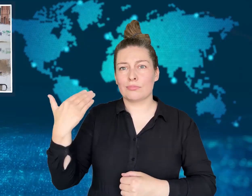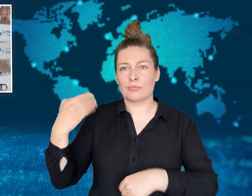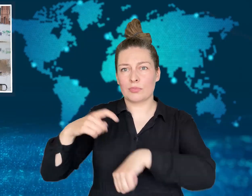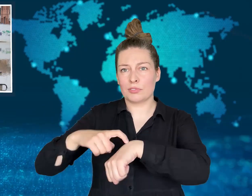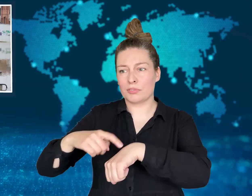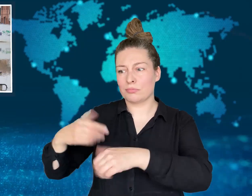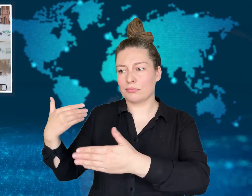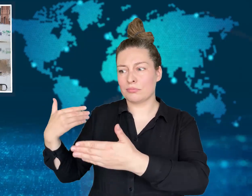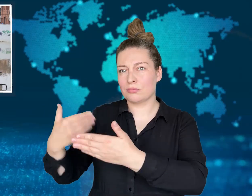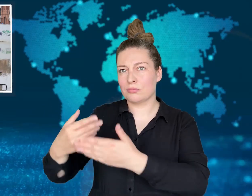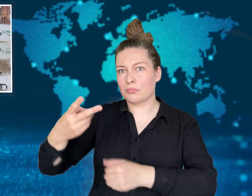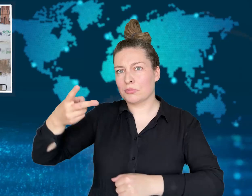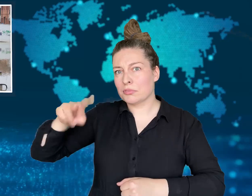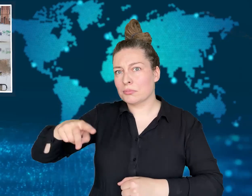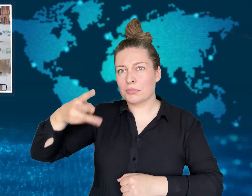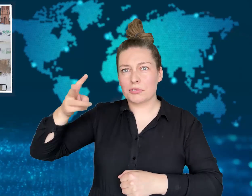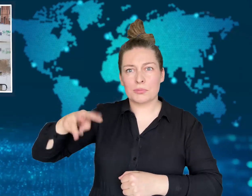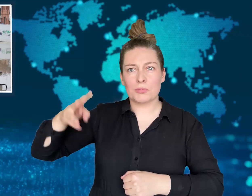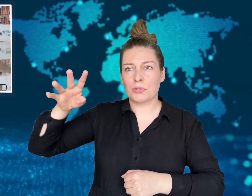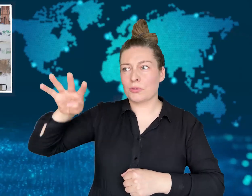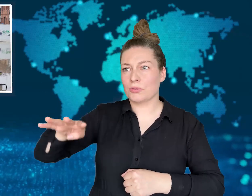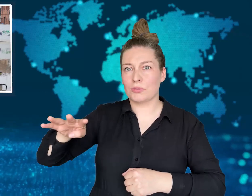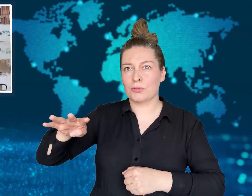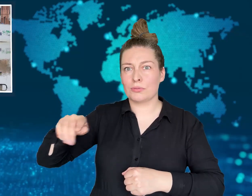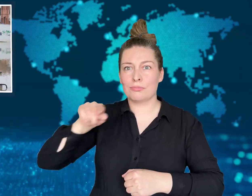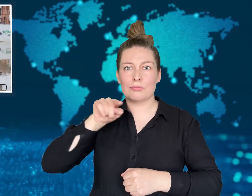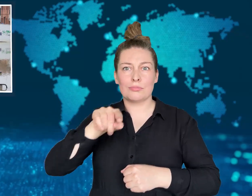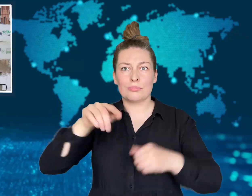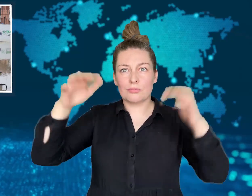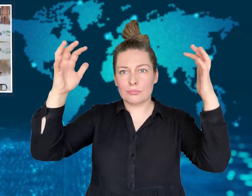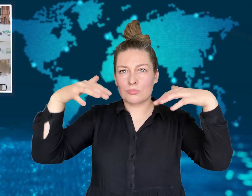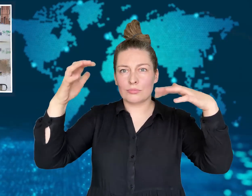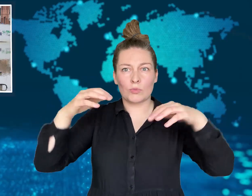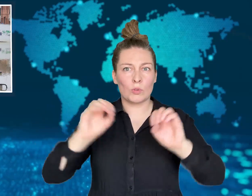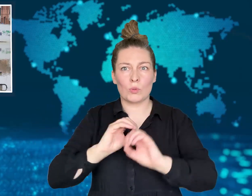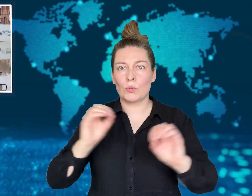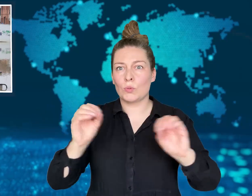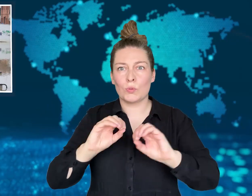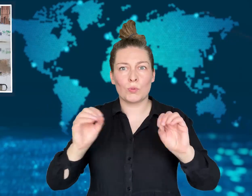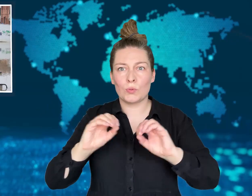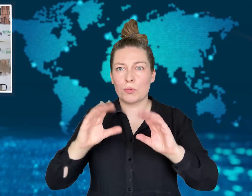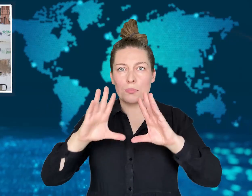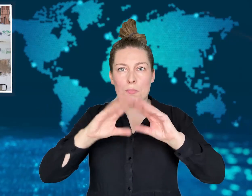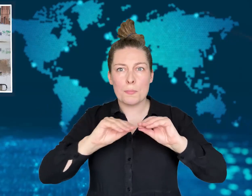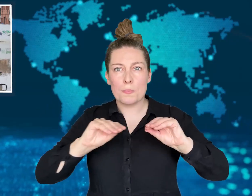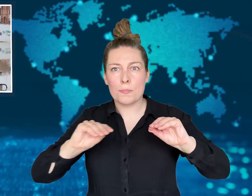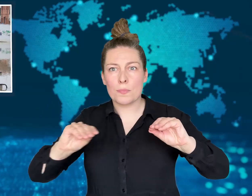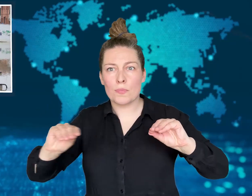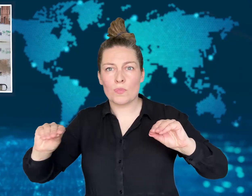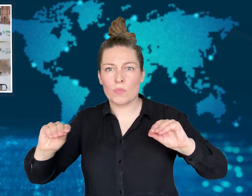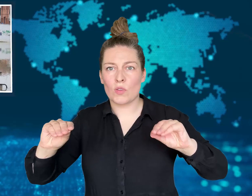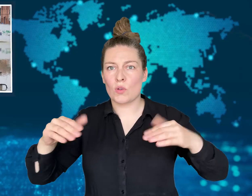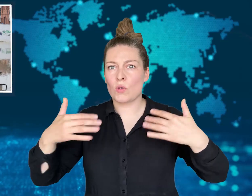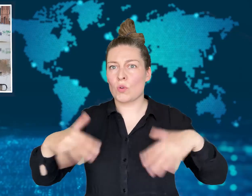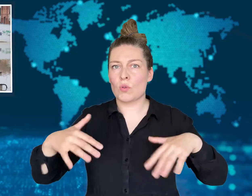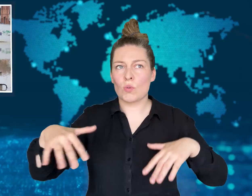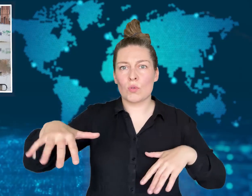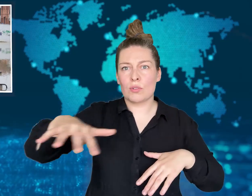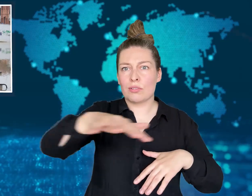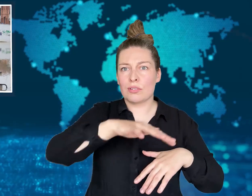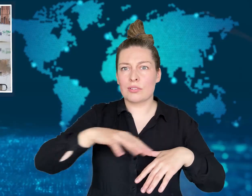Some areas received heavy rains after months of drought.